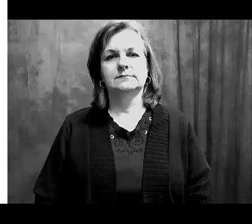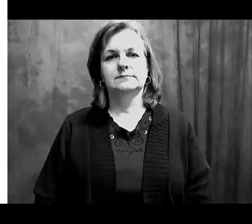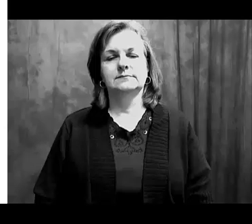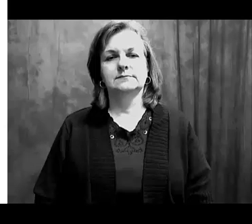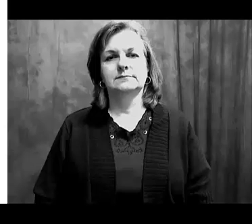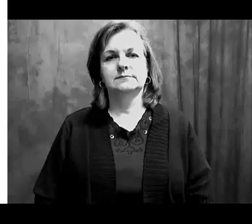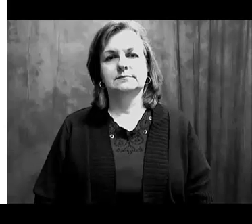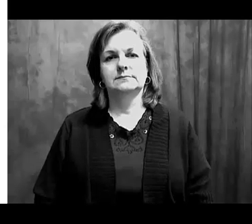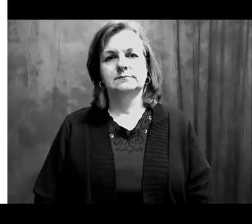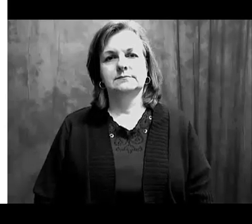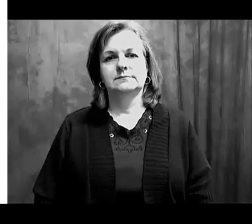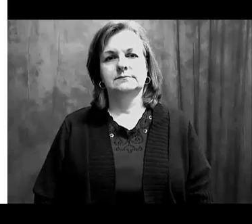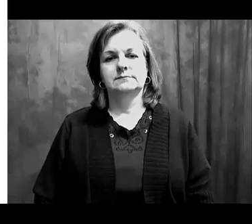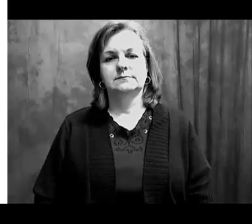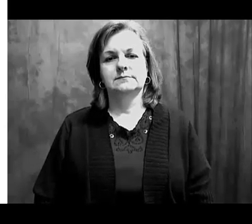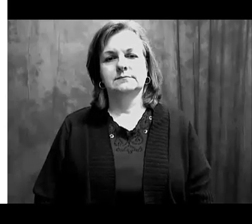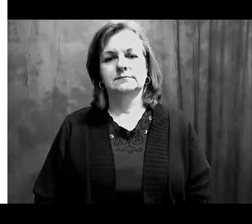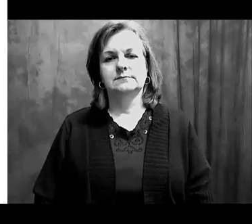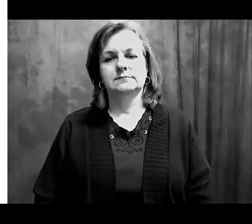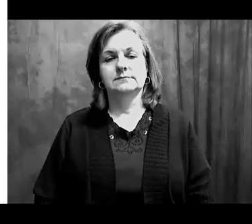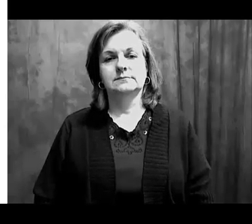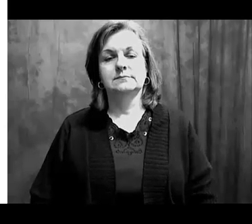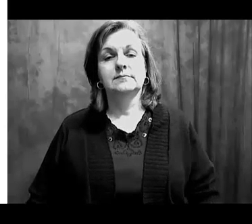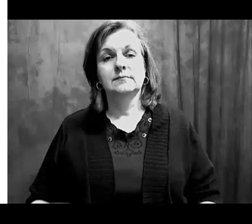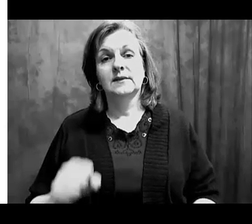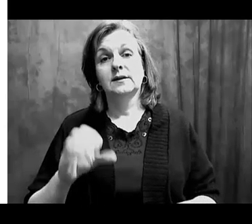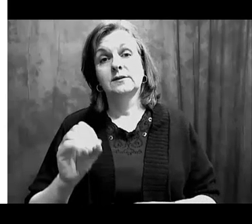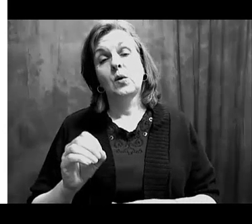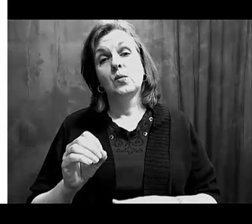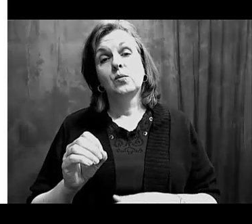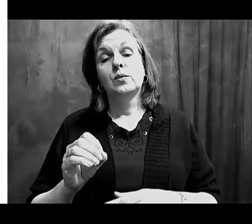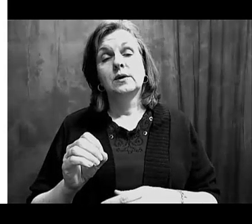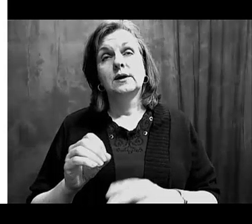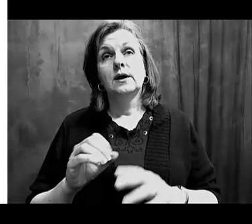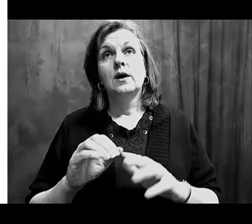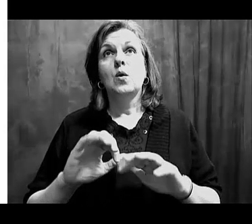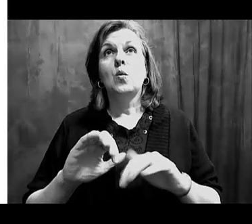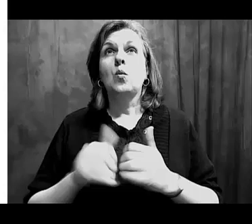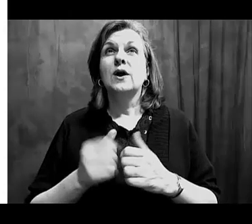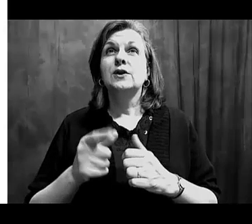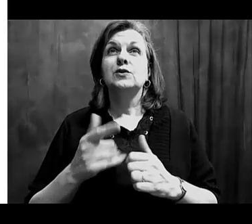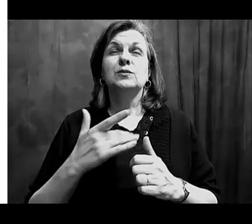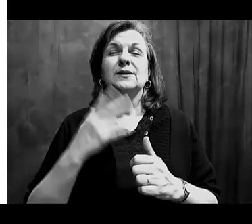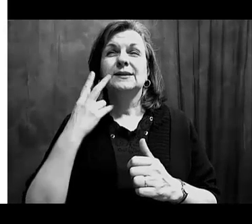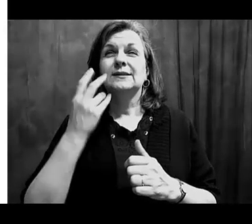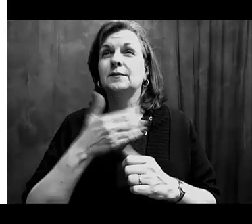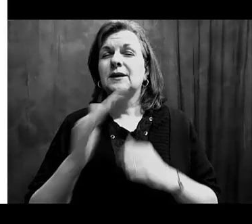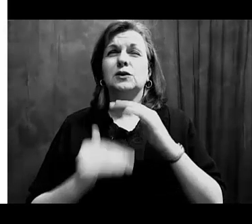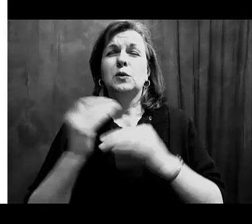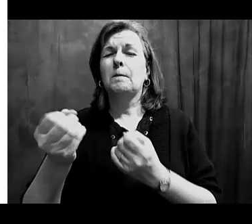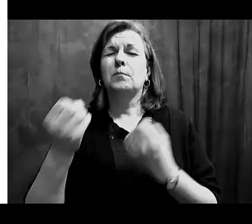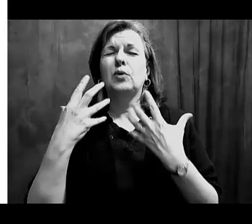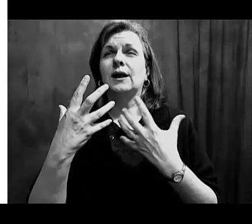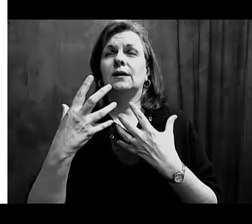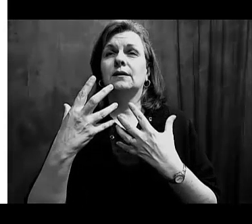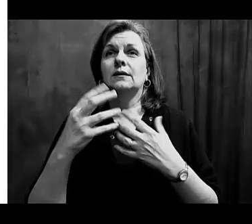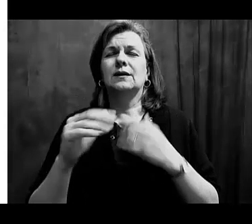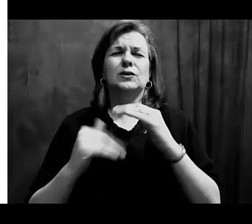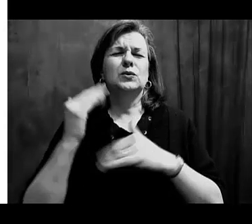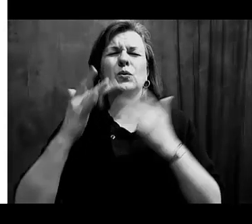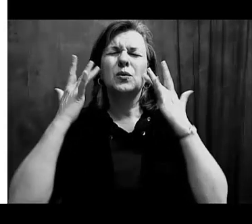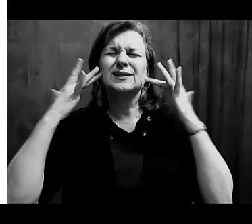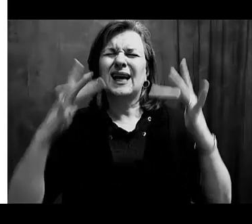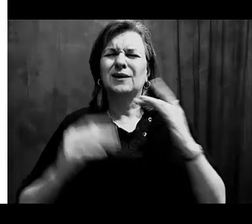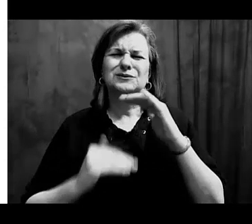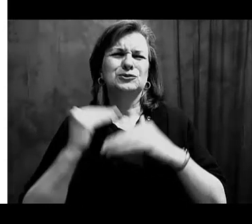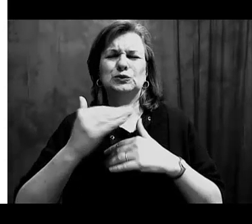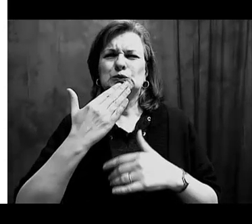So the whole idea with whether or not something is too bright too loud too bitter too sweet